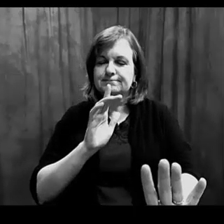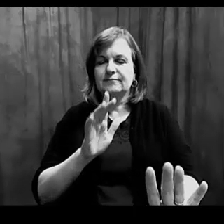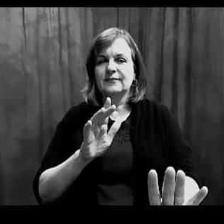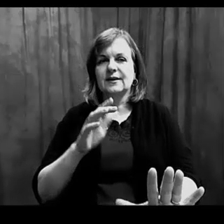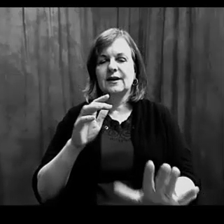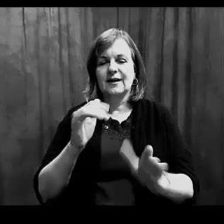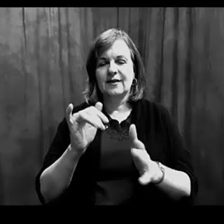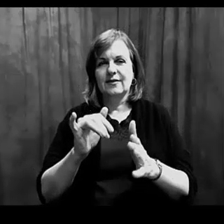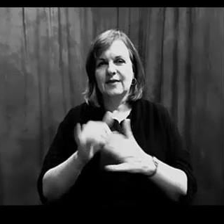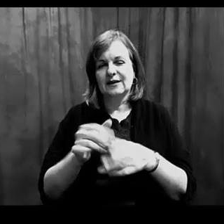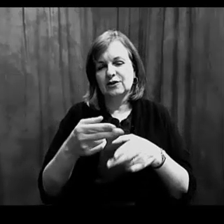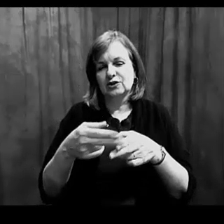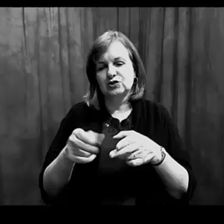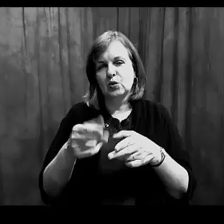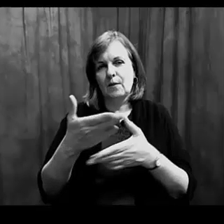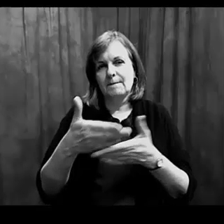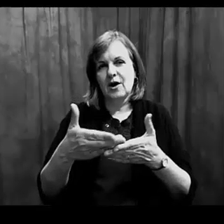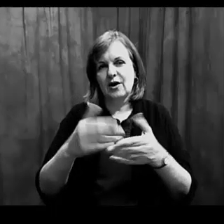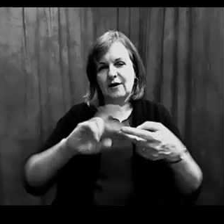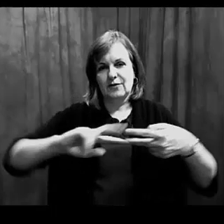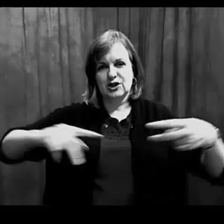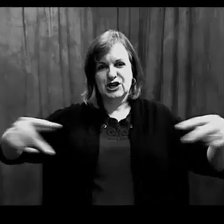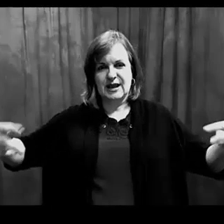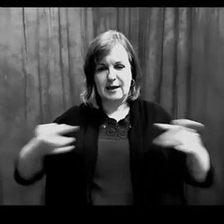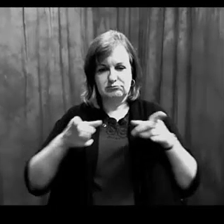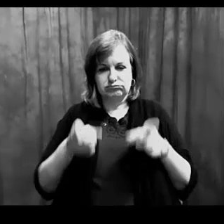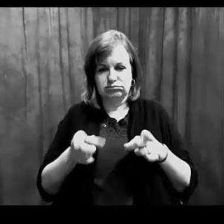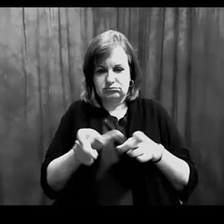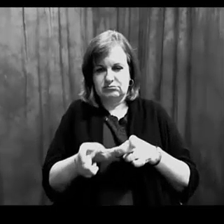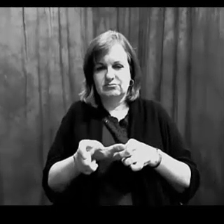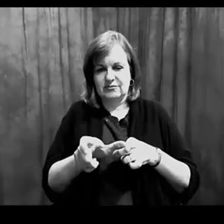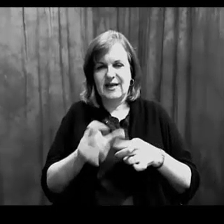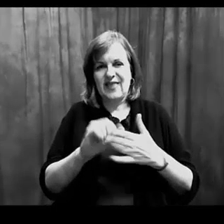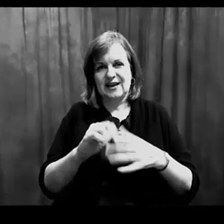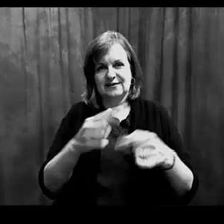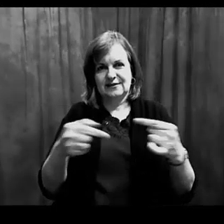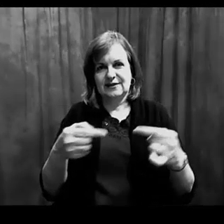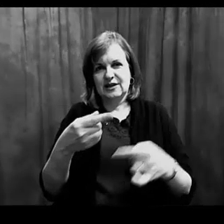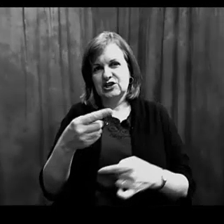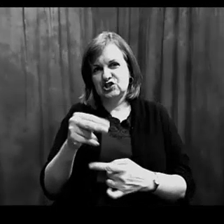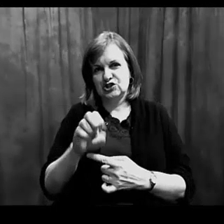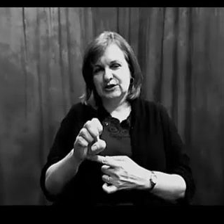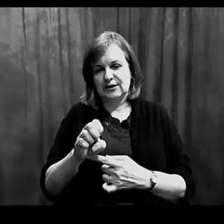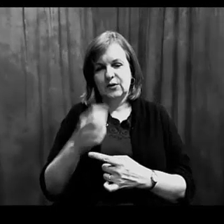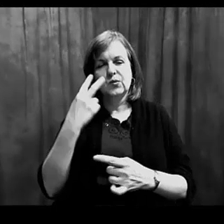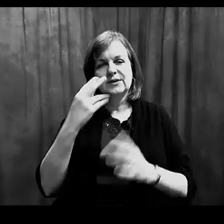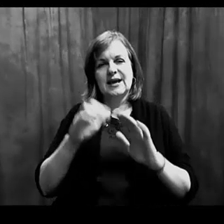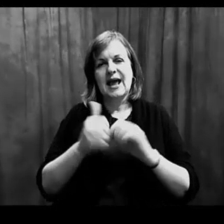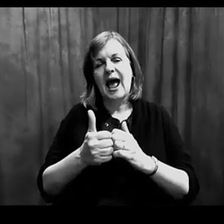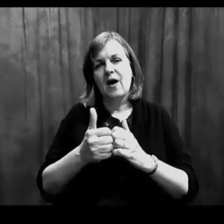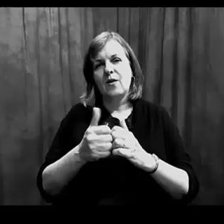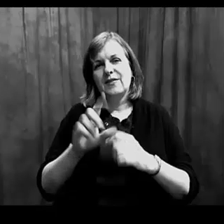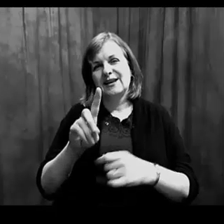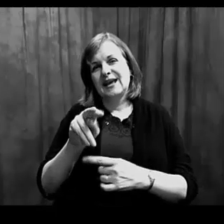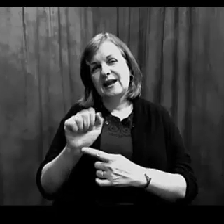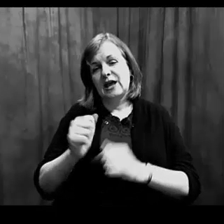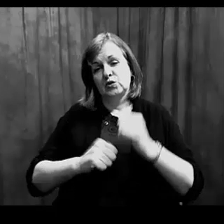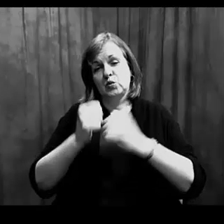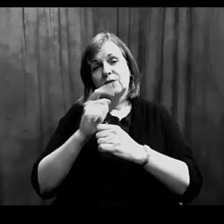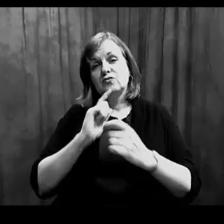so it's a short section of this DNA - we will look at this DNA structure and how it so important in how comes together